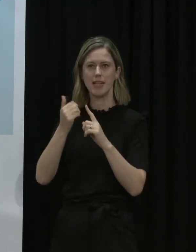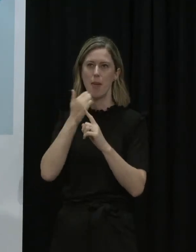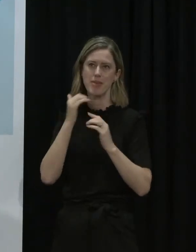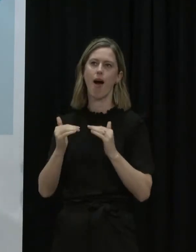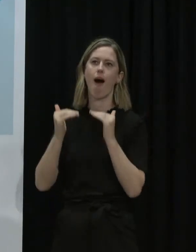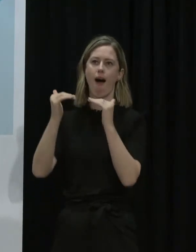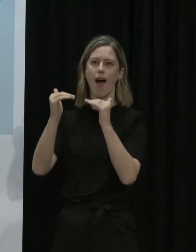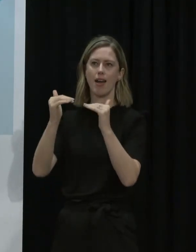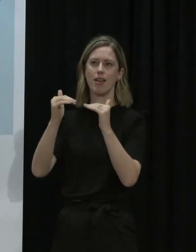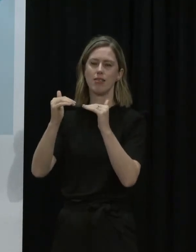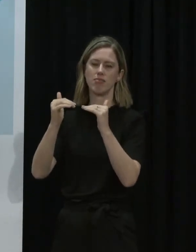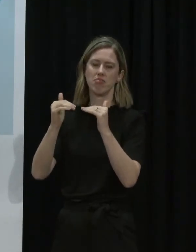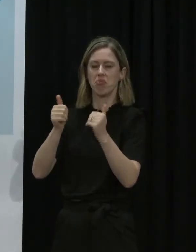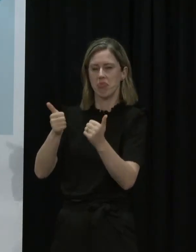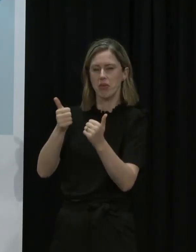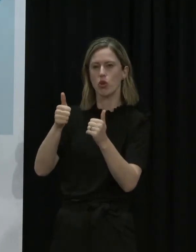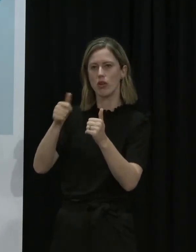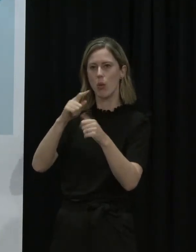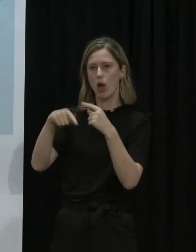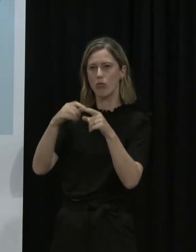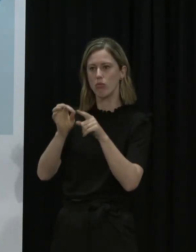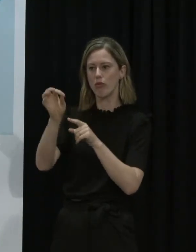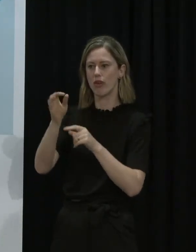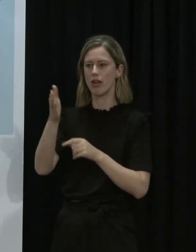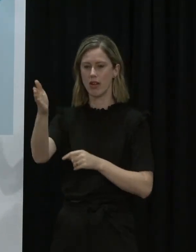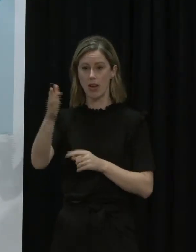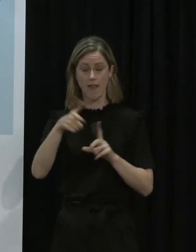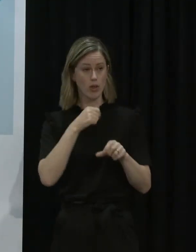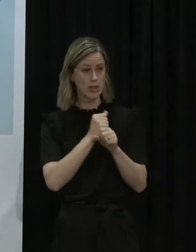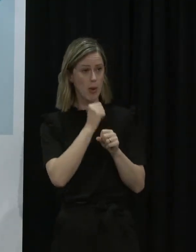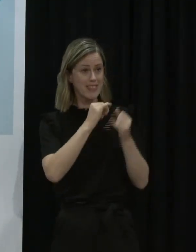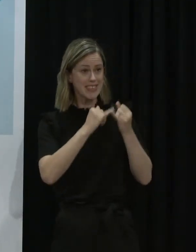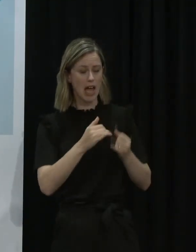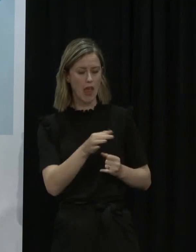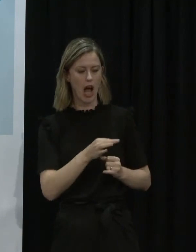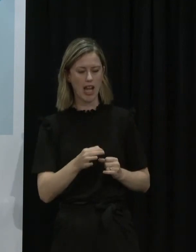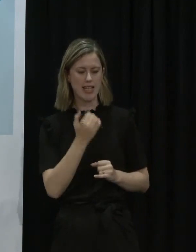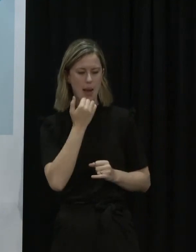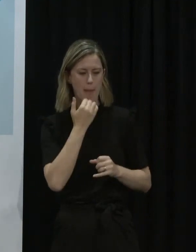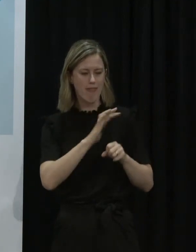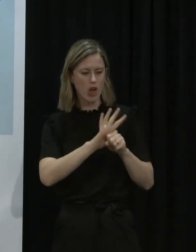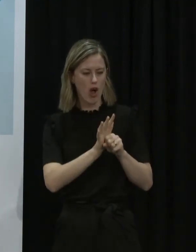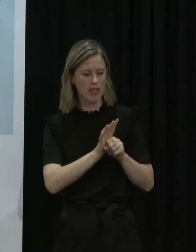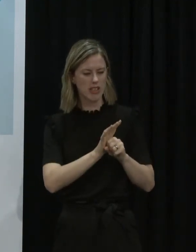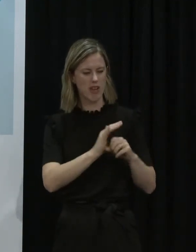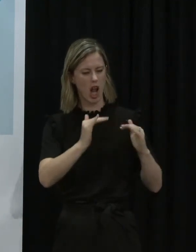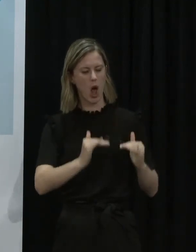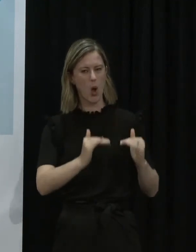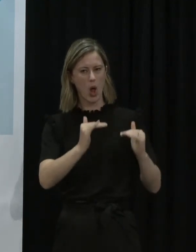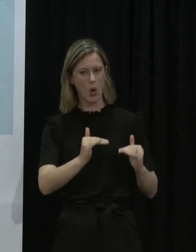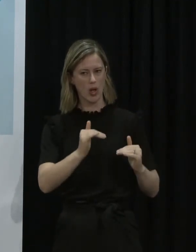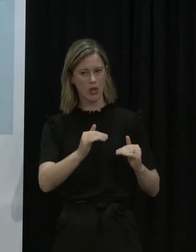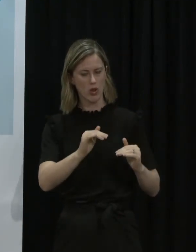course, ongoing surveillance and vaccination rates. Althoug, once you reach those rates then obviously you expect them only